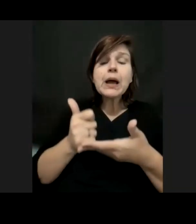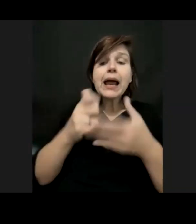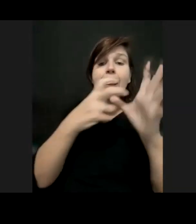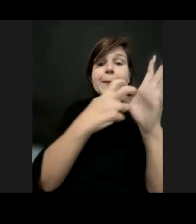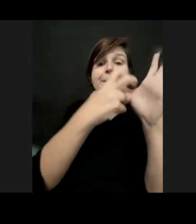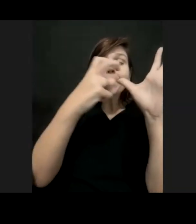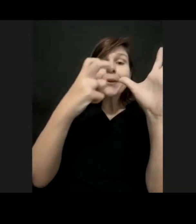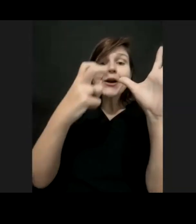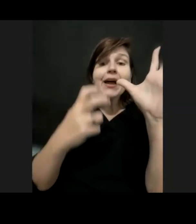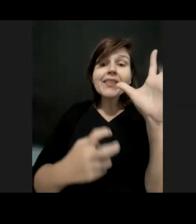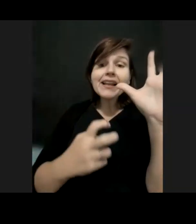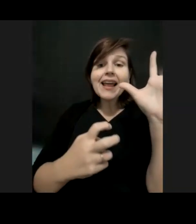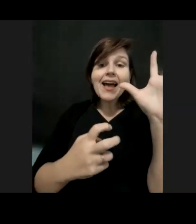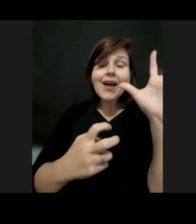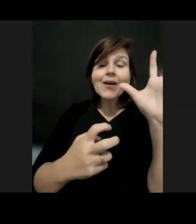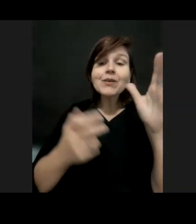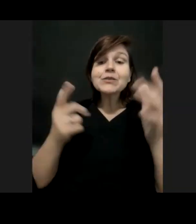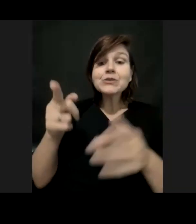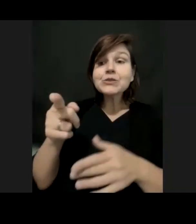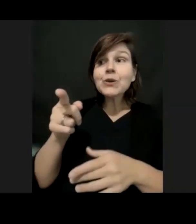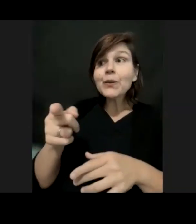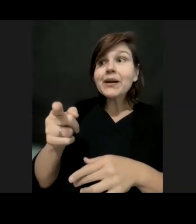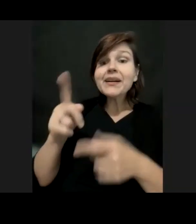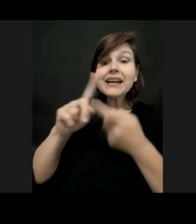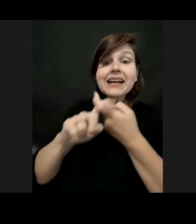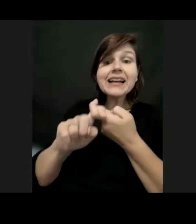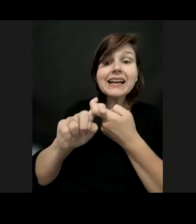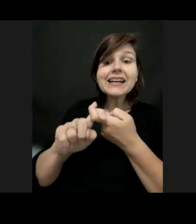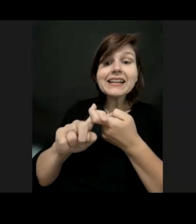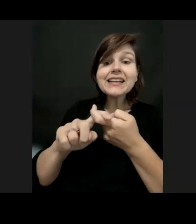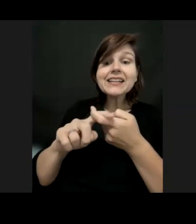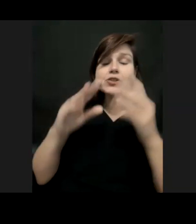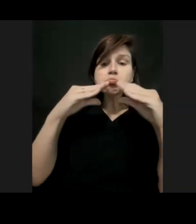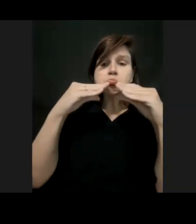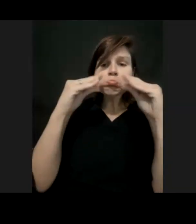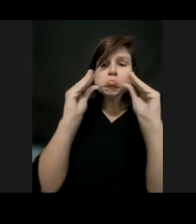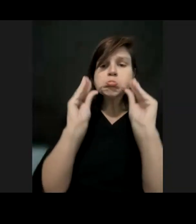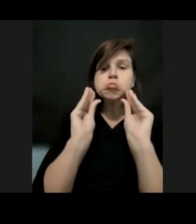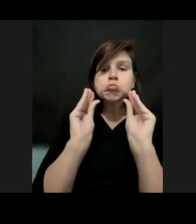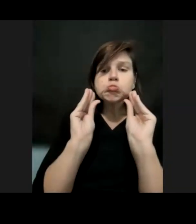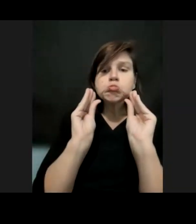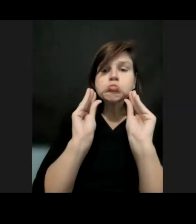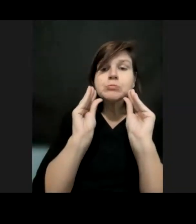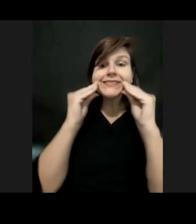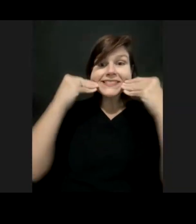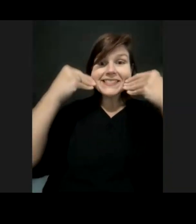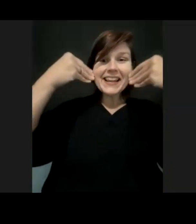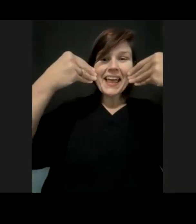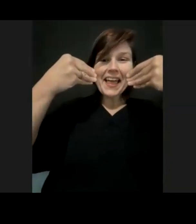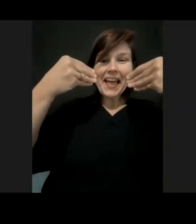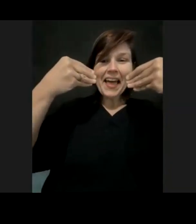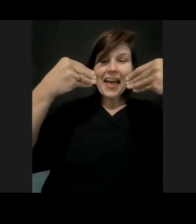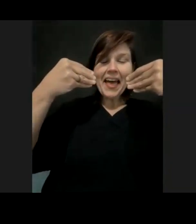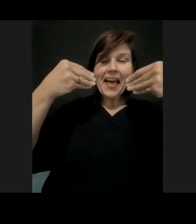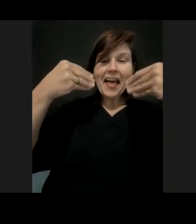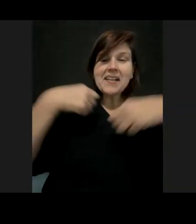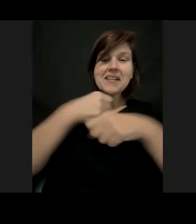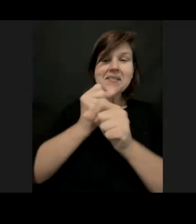so Mr. Socks’s frown can be turned the right way ‘round. ∂ ∂ Whoop-a-dee-doo!